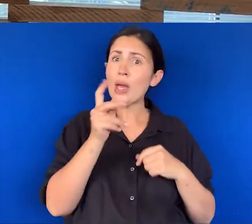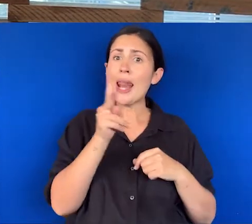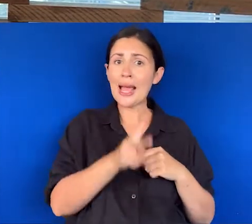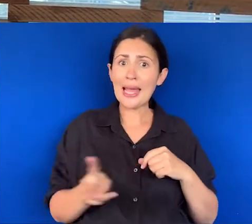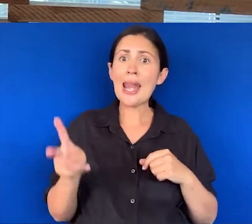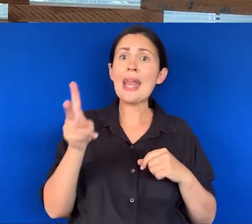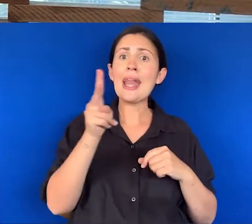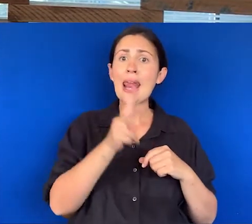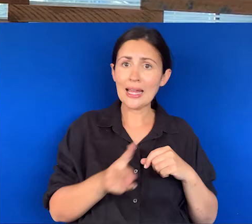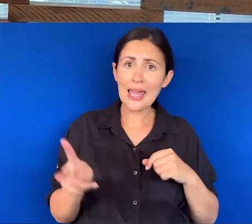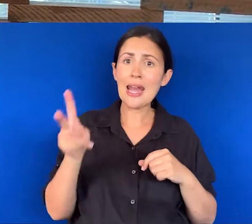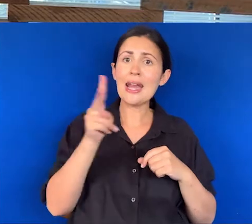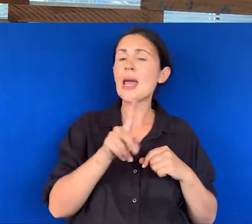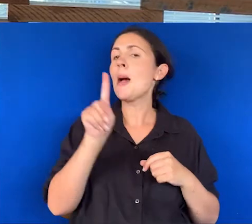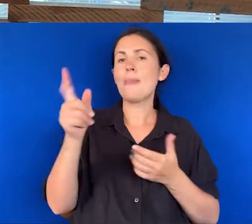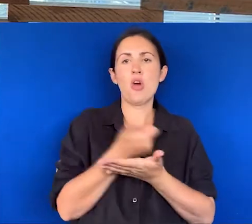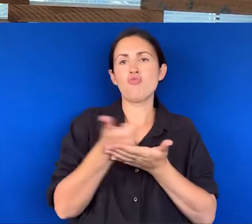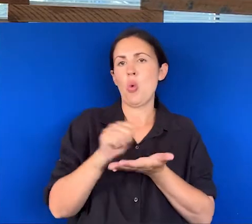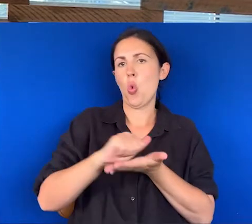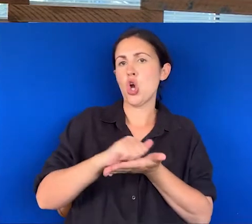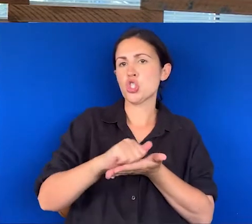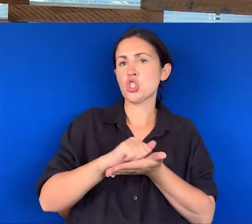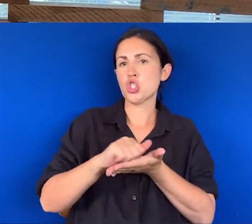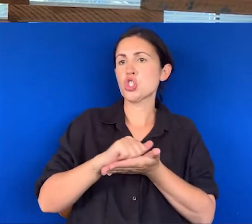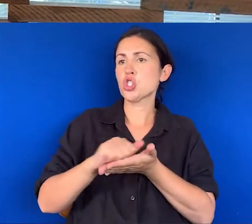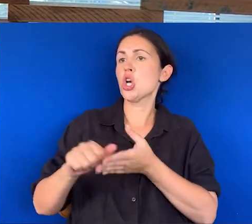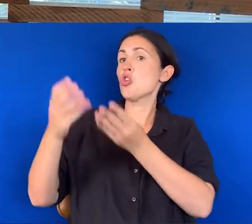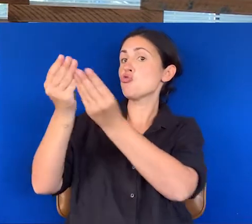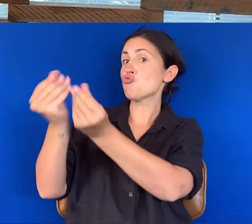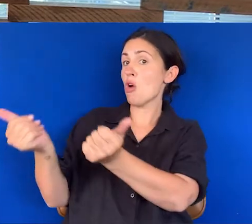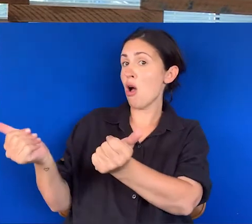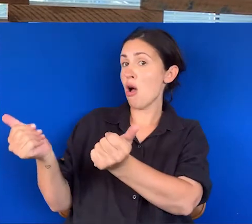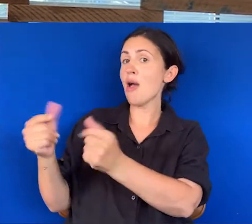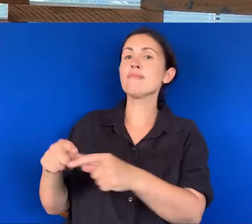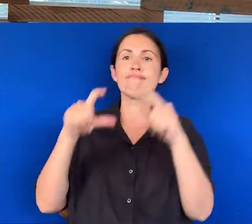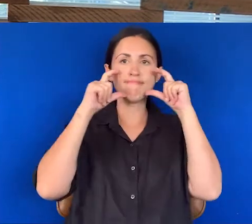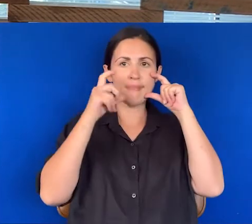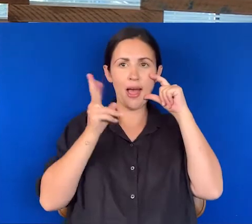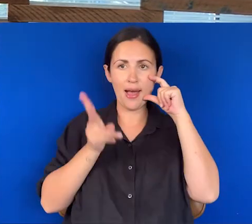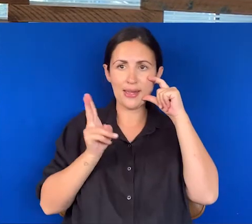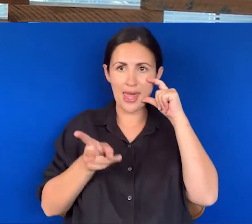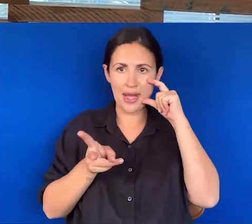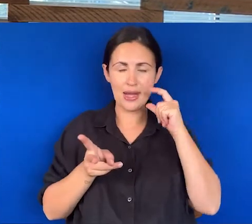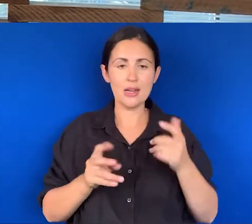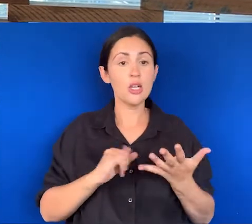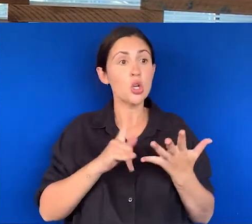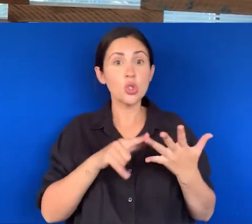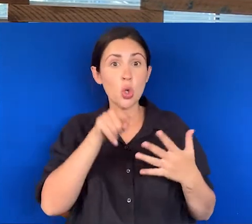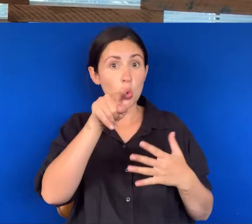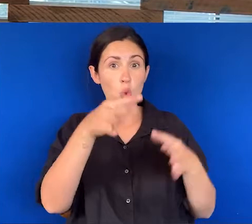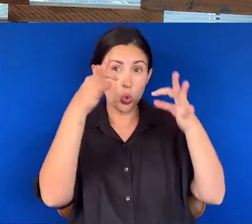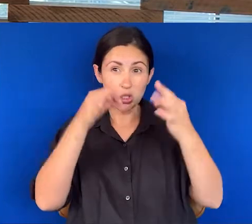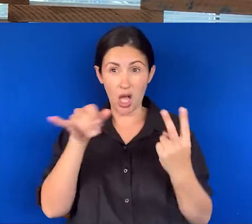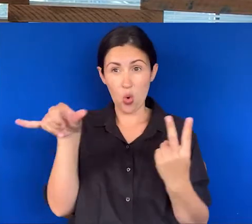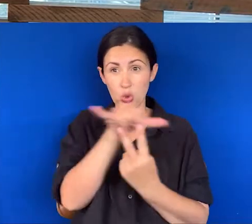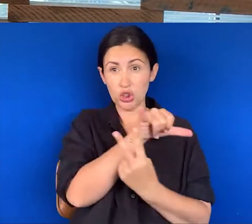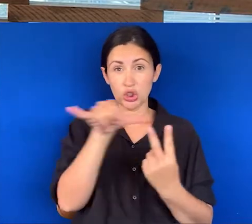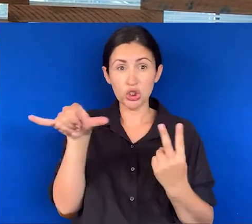or dried carefully to prevent cross-infections. So, the best mask for you is the mask that's available to you,